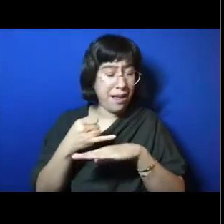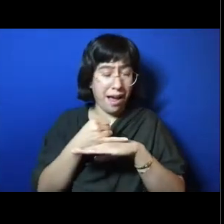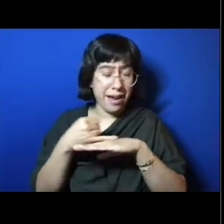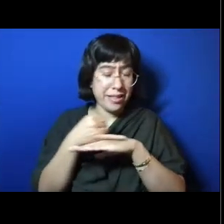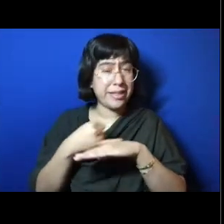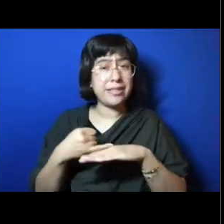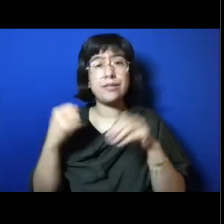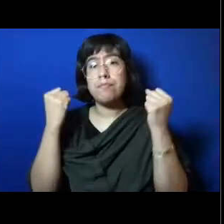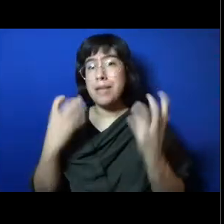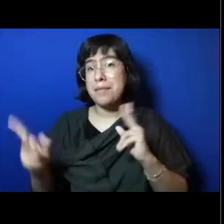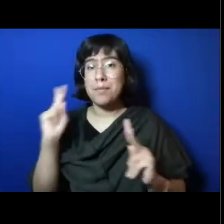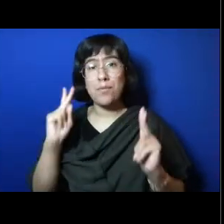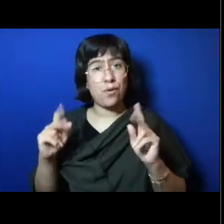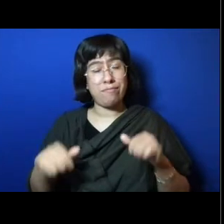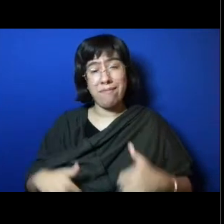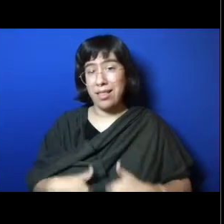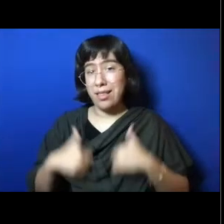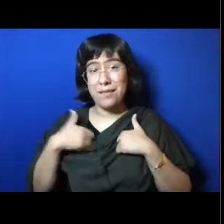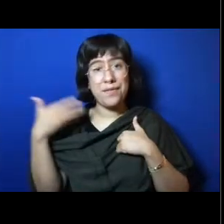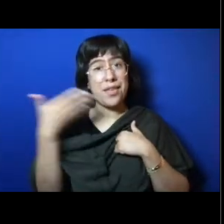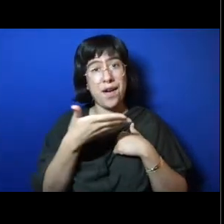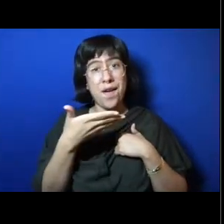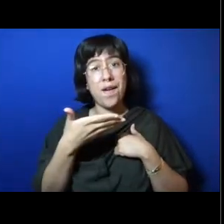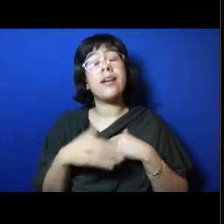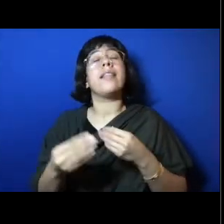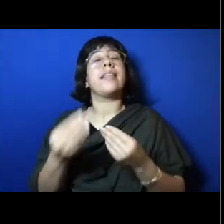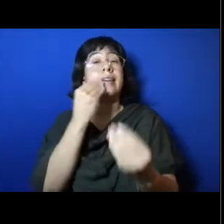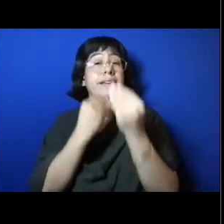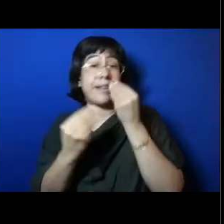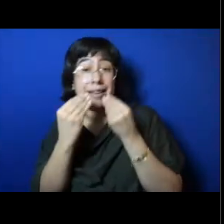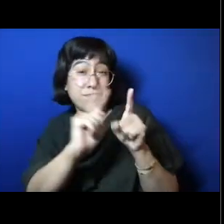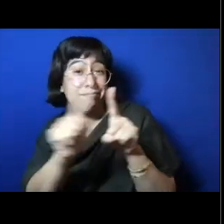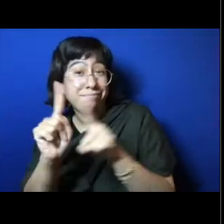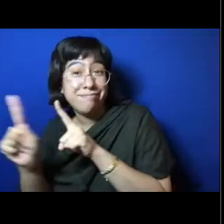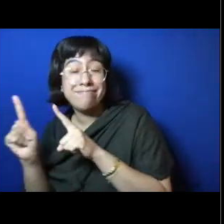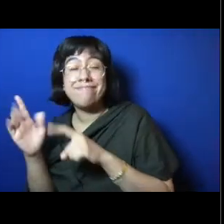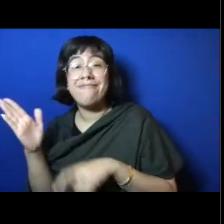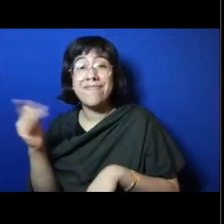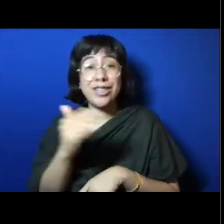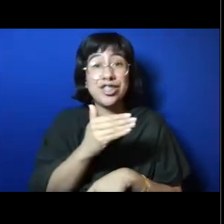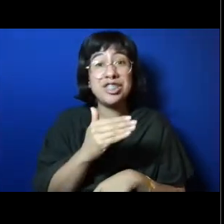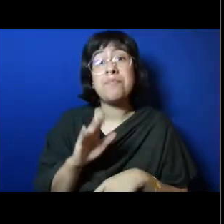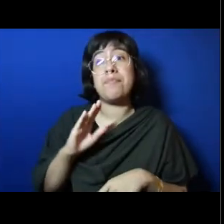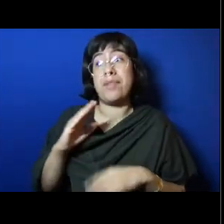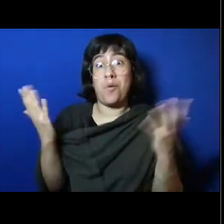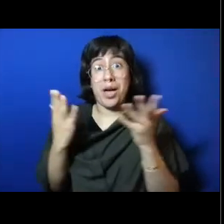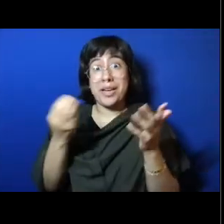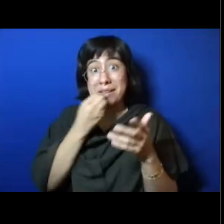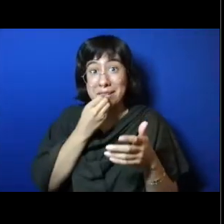and those people ate a variety of marine organisms a big part of their diet was abalone.